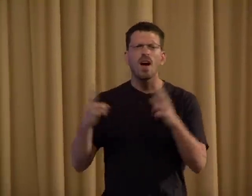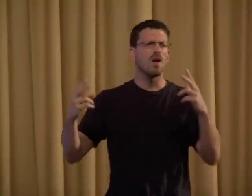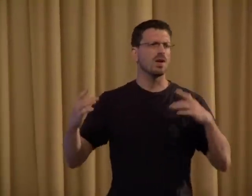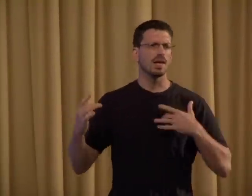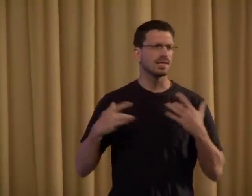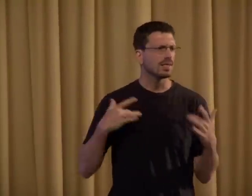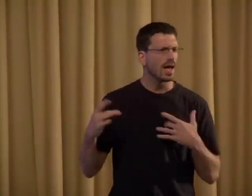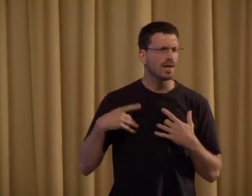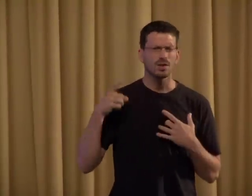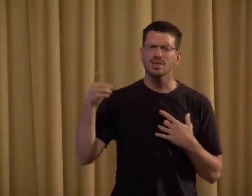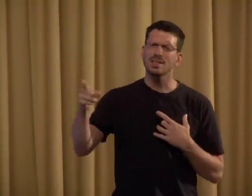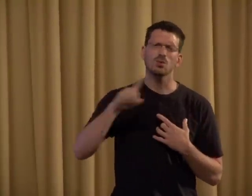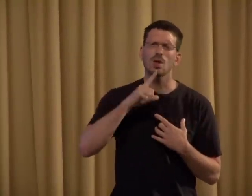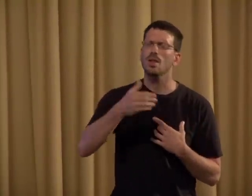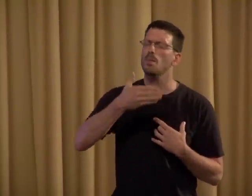Everyone was thrilled because he was really the best ever. People used to watch him and be, oh my God, did you see that play?